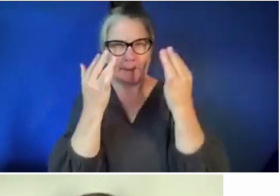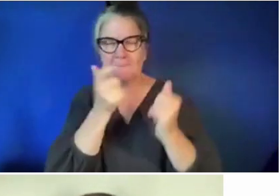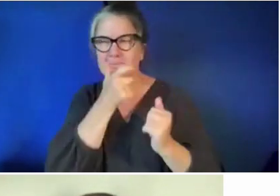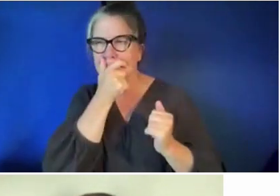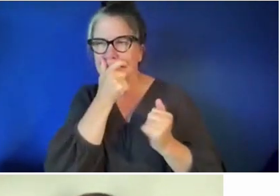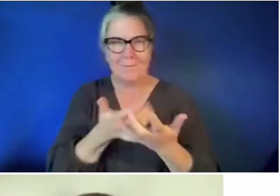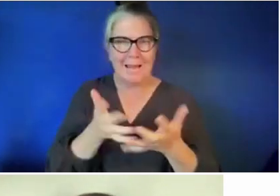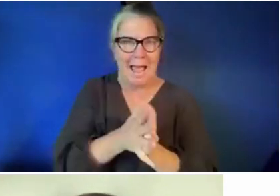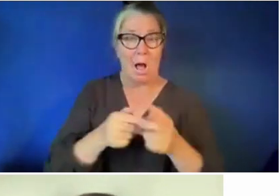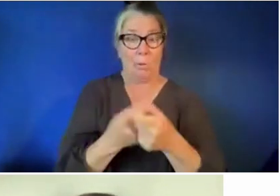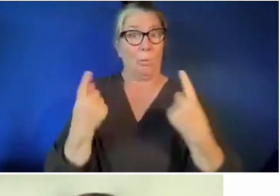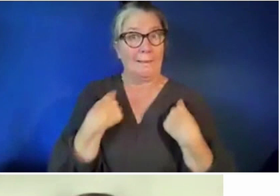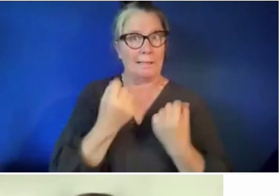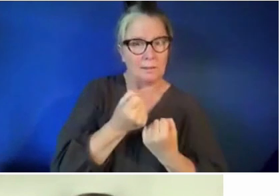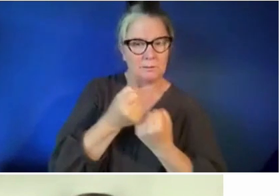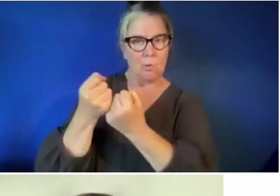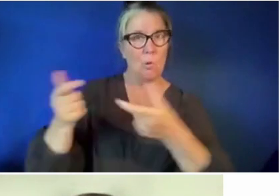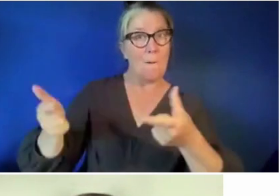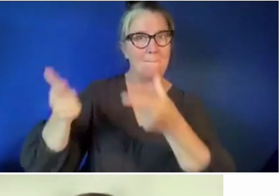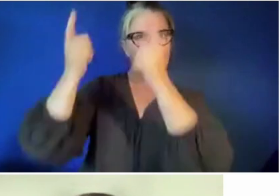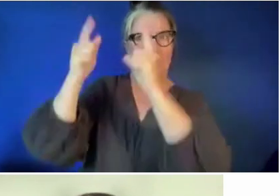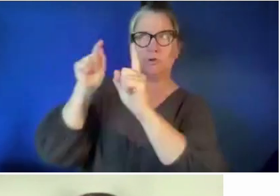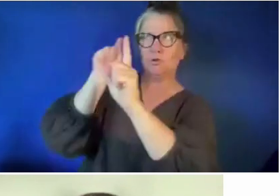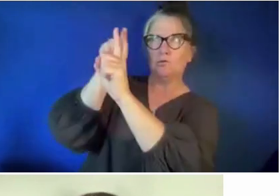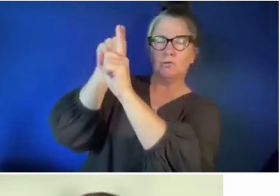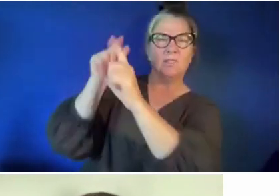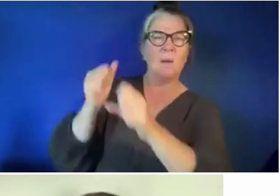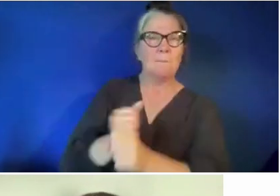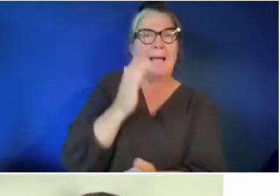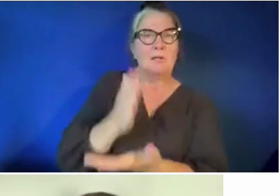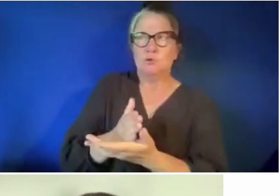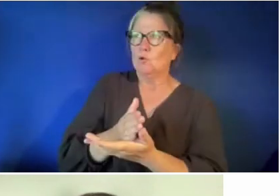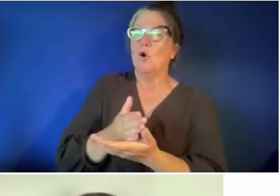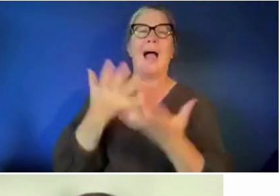and trying to create the right kind of environment for people to flourish. Beautiful. Thank you.